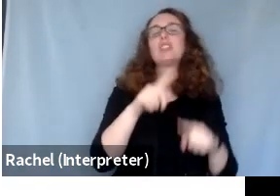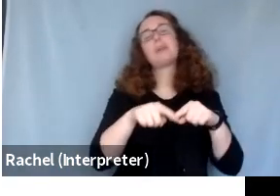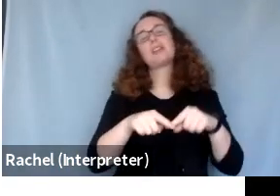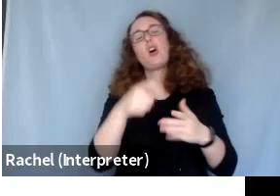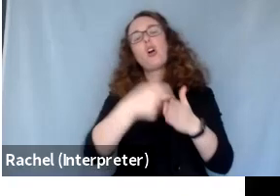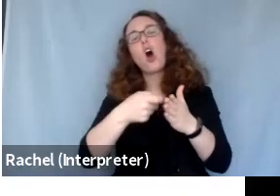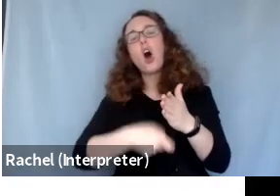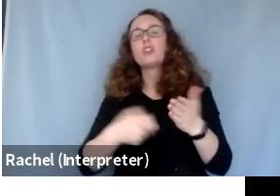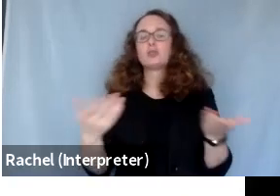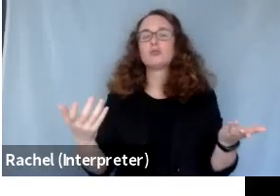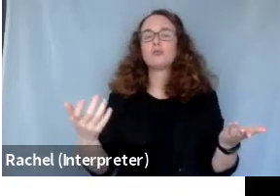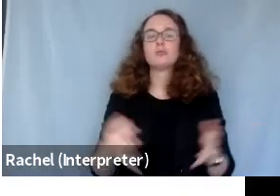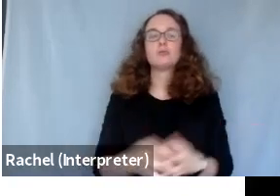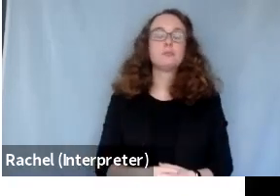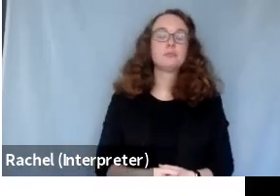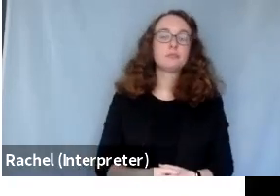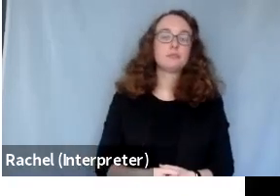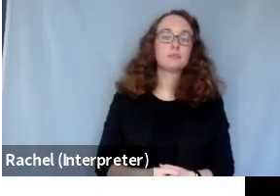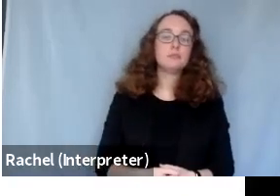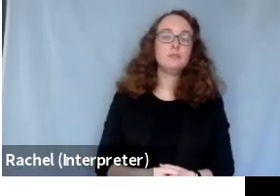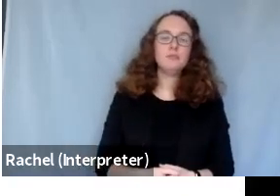How to find your textbook,